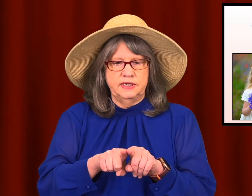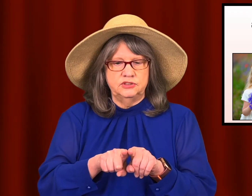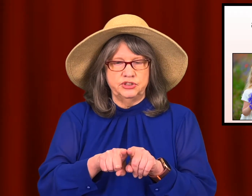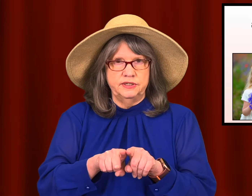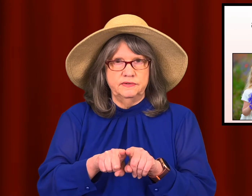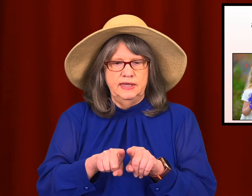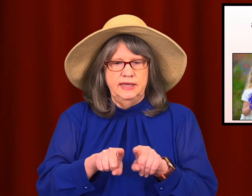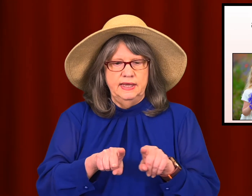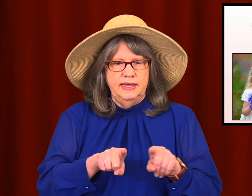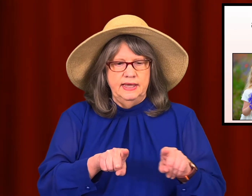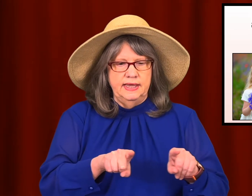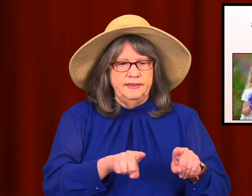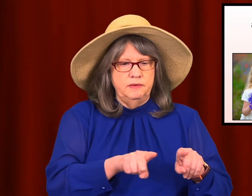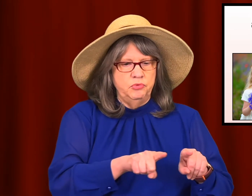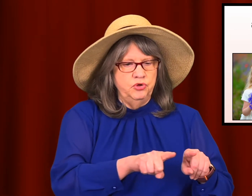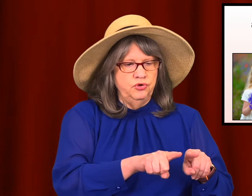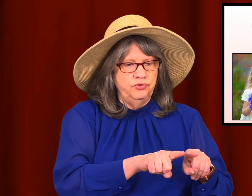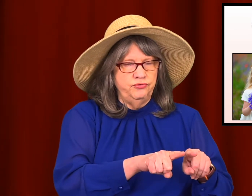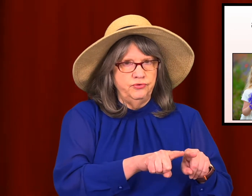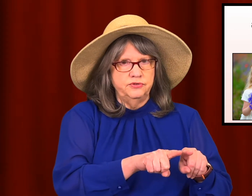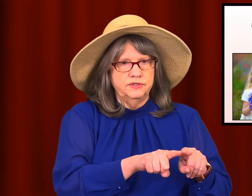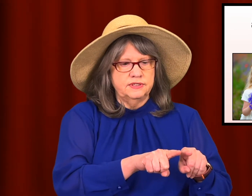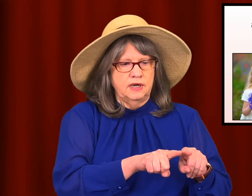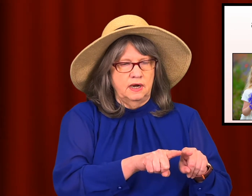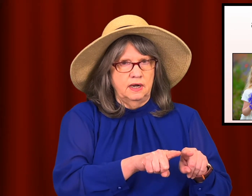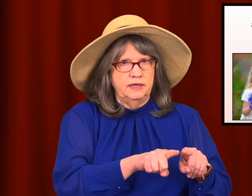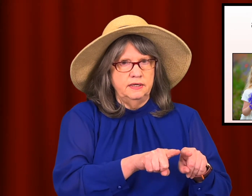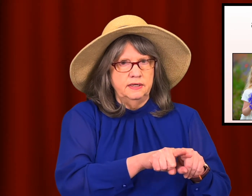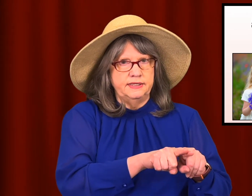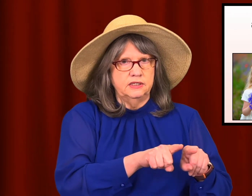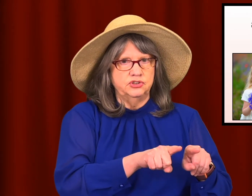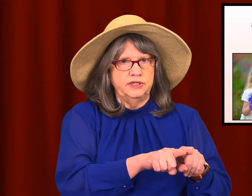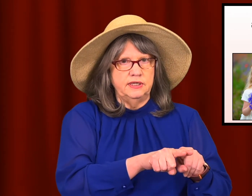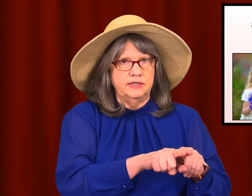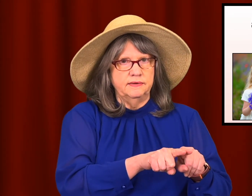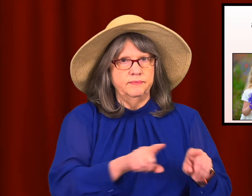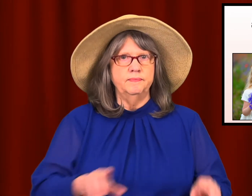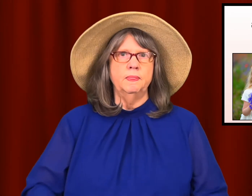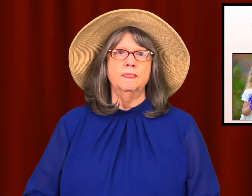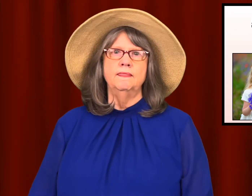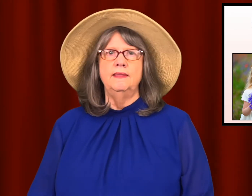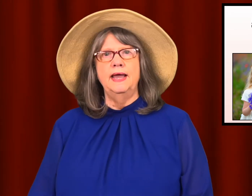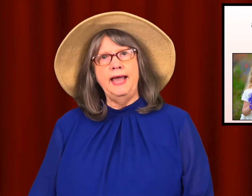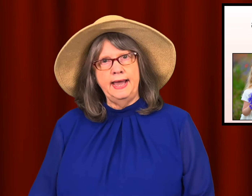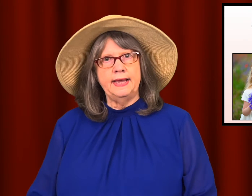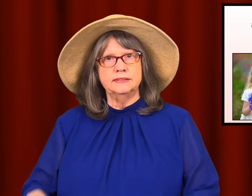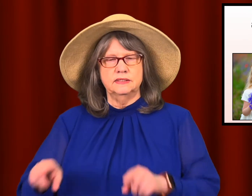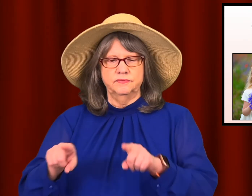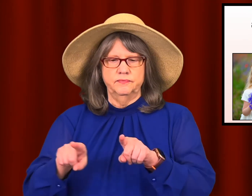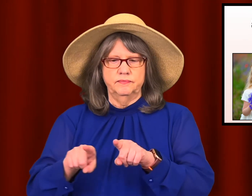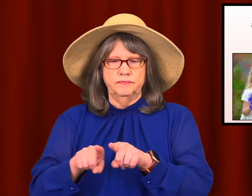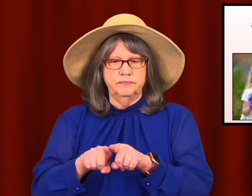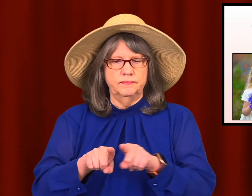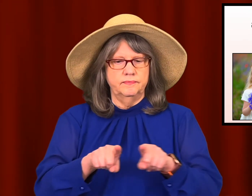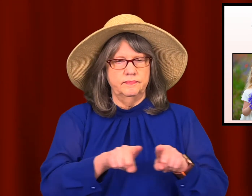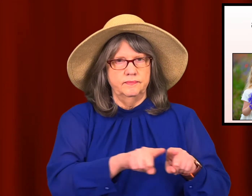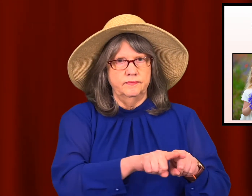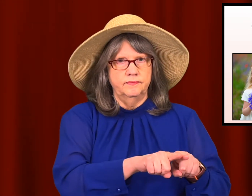touch it and then move to the side and touch it again. AS.